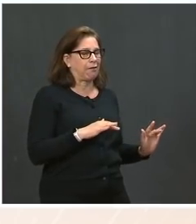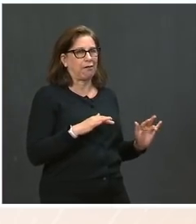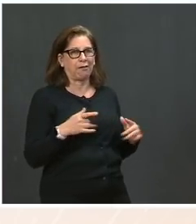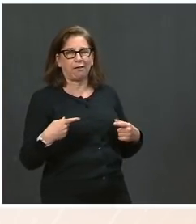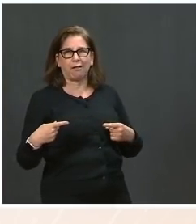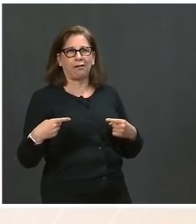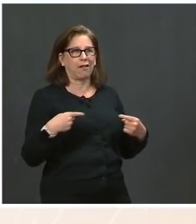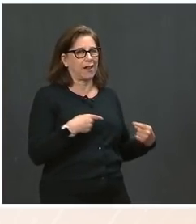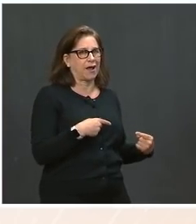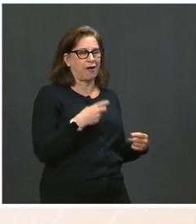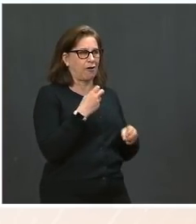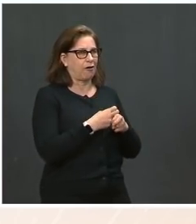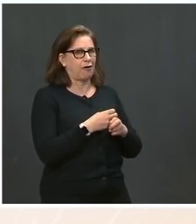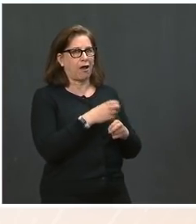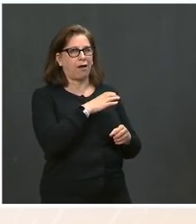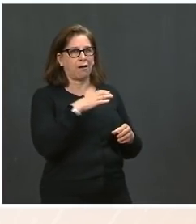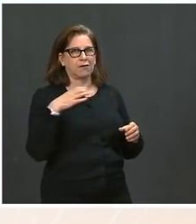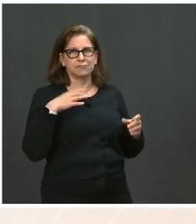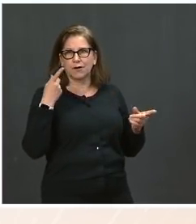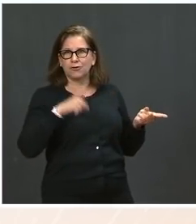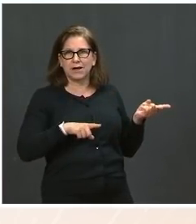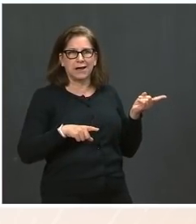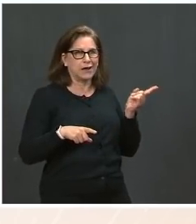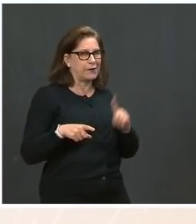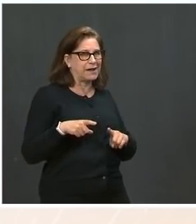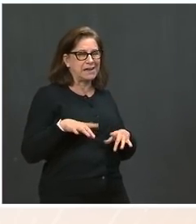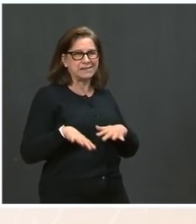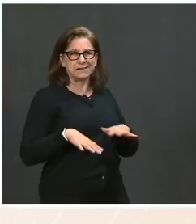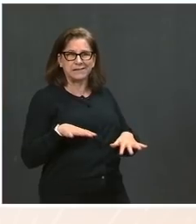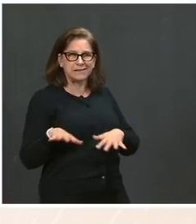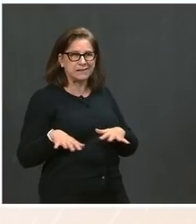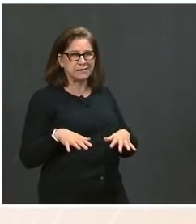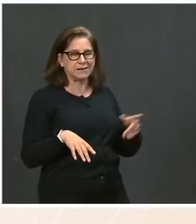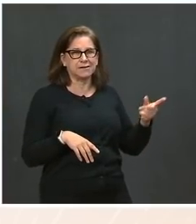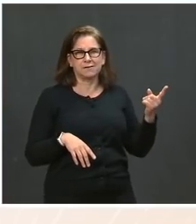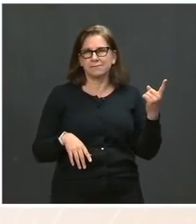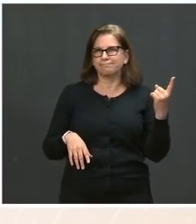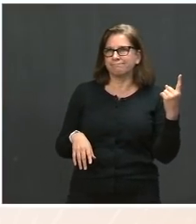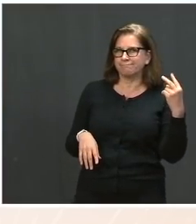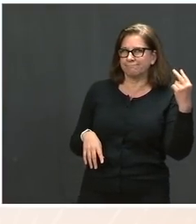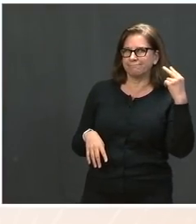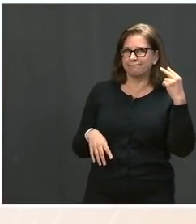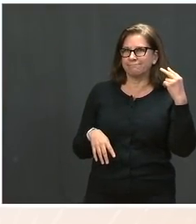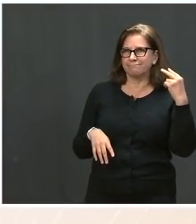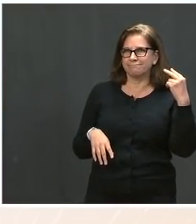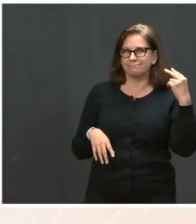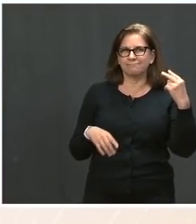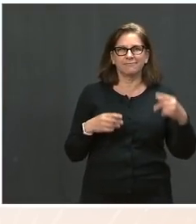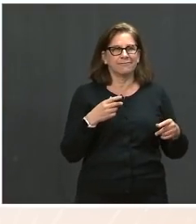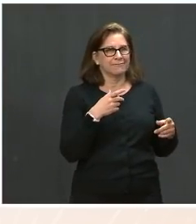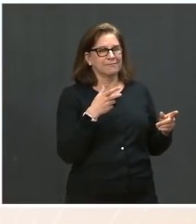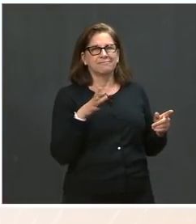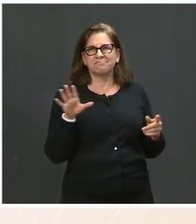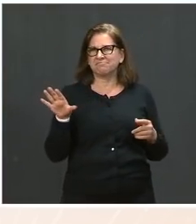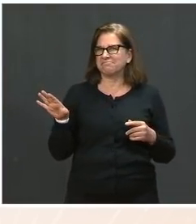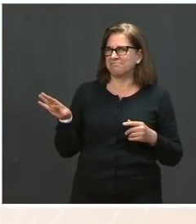And he just looked at me and he smiled, and he said, "Take your time." "Take your time."